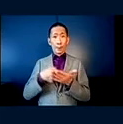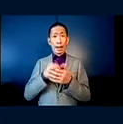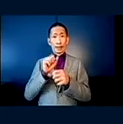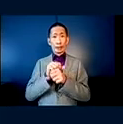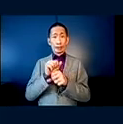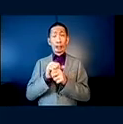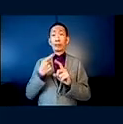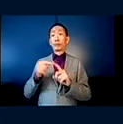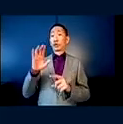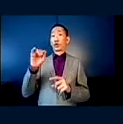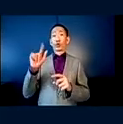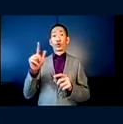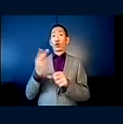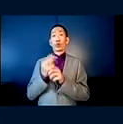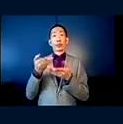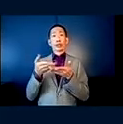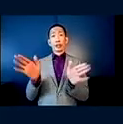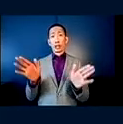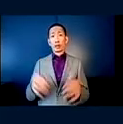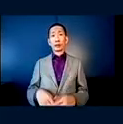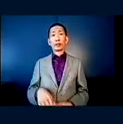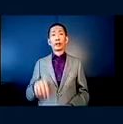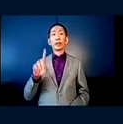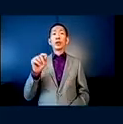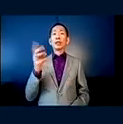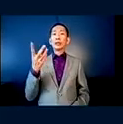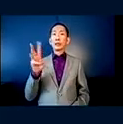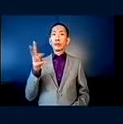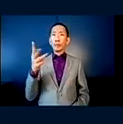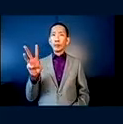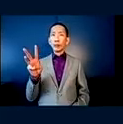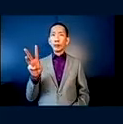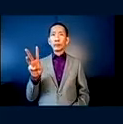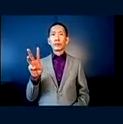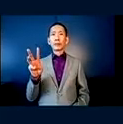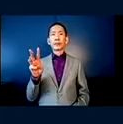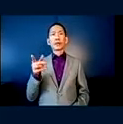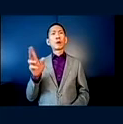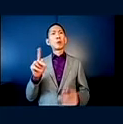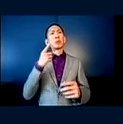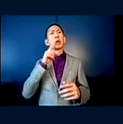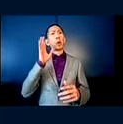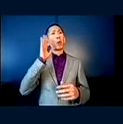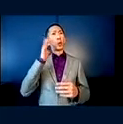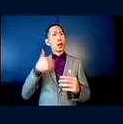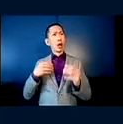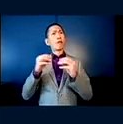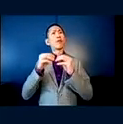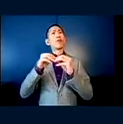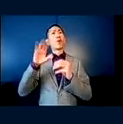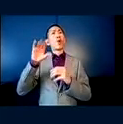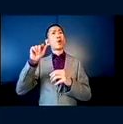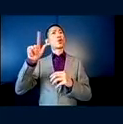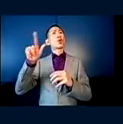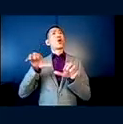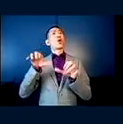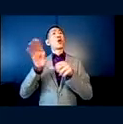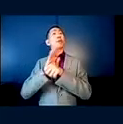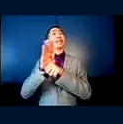IN COAL MINING JOBS, AND COAL IN GENERAL. 2016 THERE WAS THE PROMISE OF INCREASING COAL, AND COAL